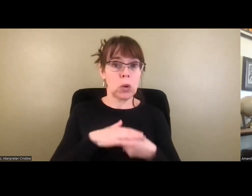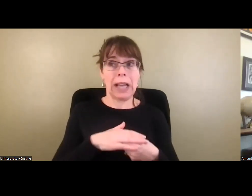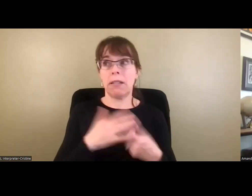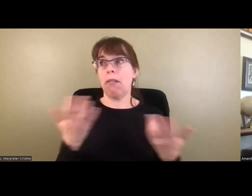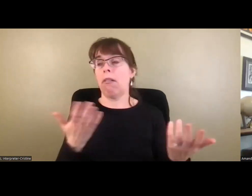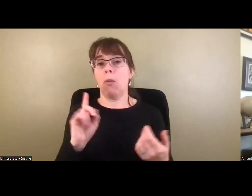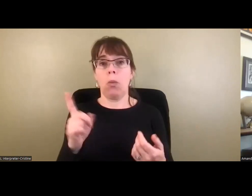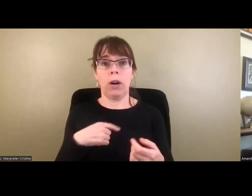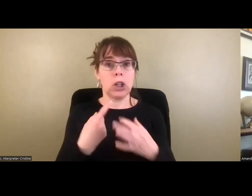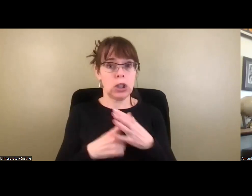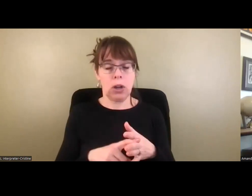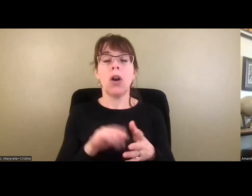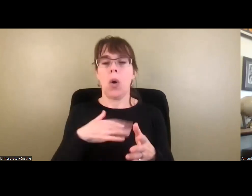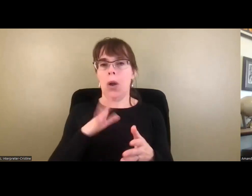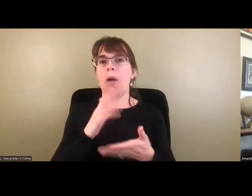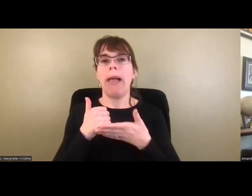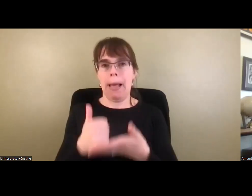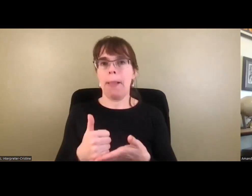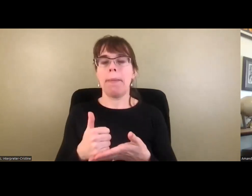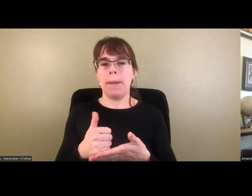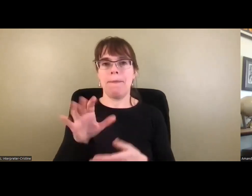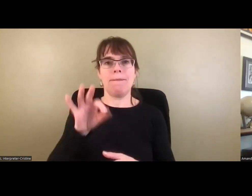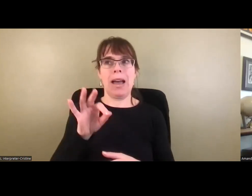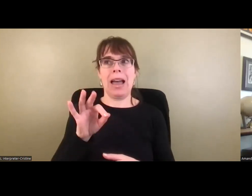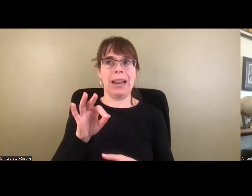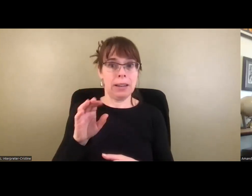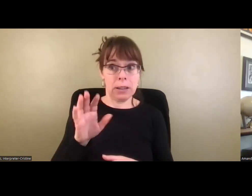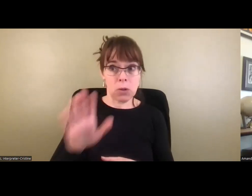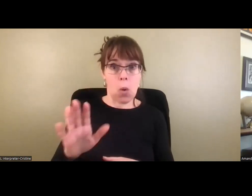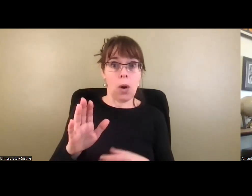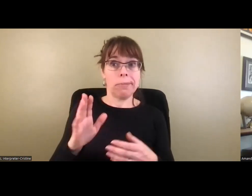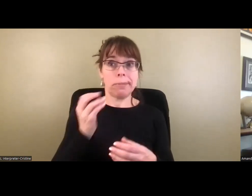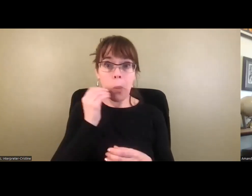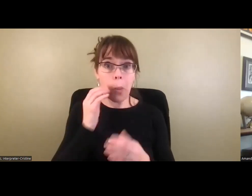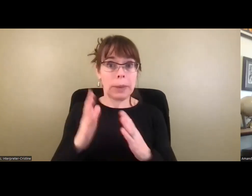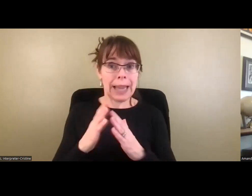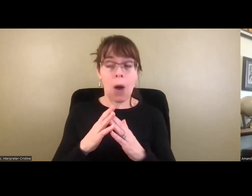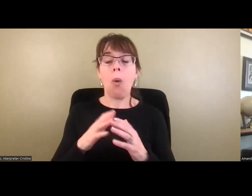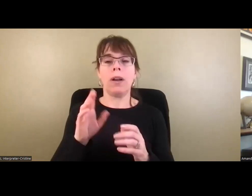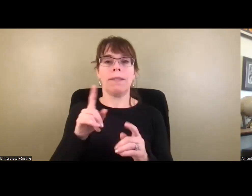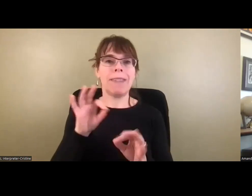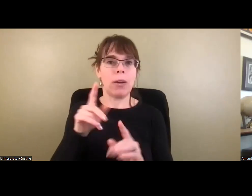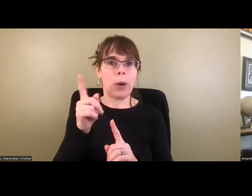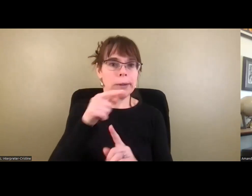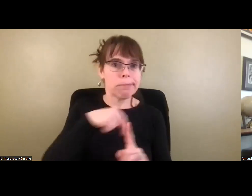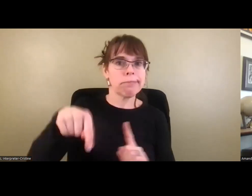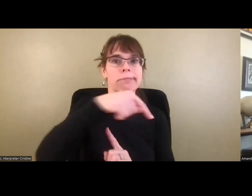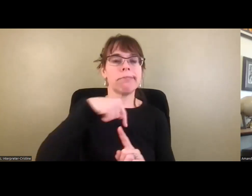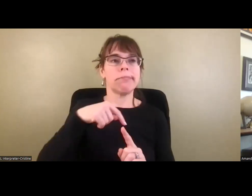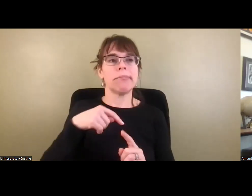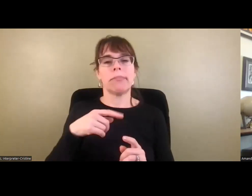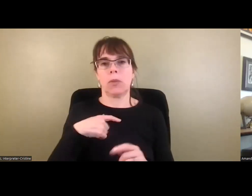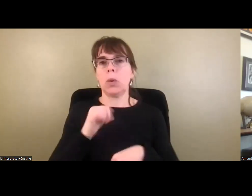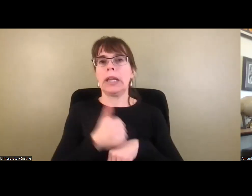we will help them identify where they're located. I will say we implement a lot of HIPAA protections